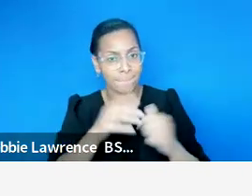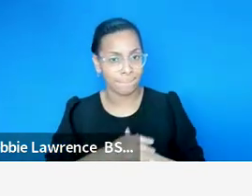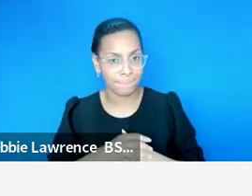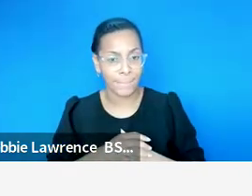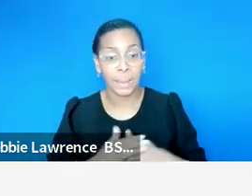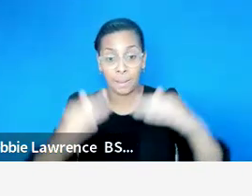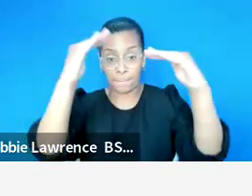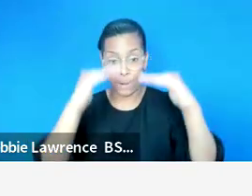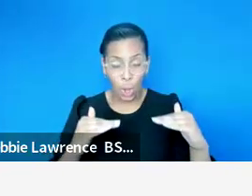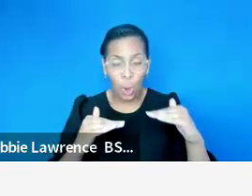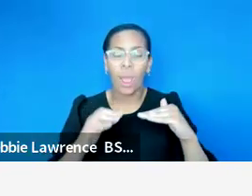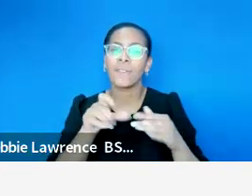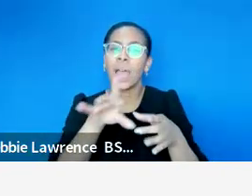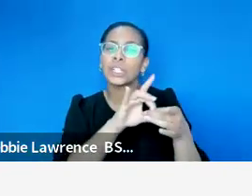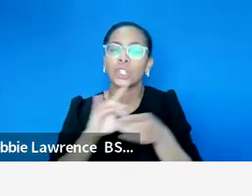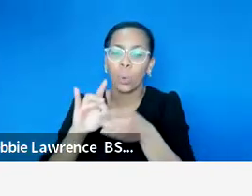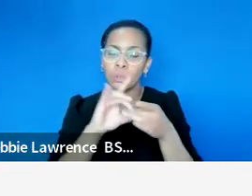associate pro vice chancellors who